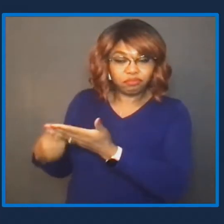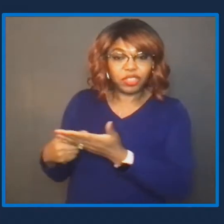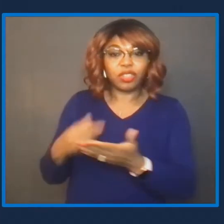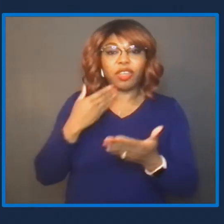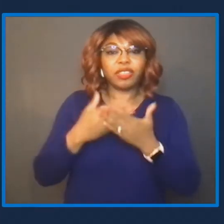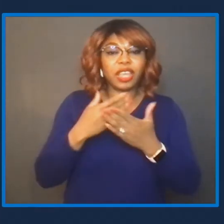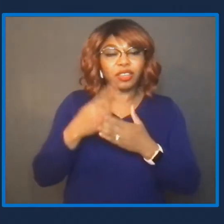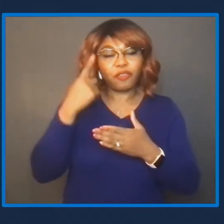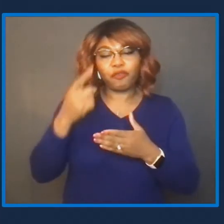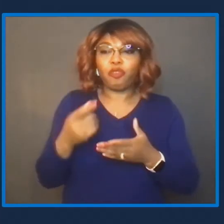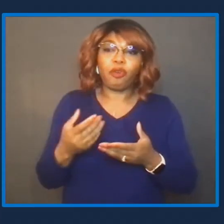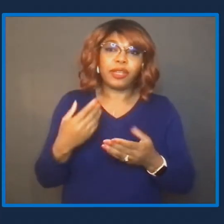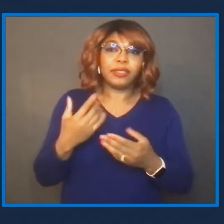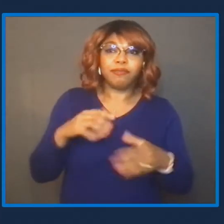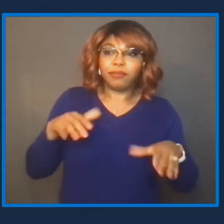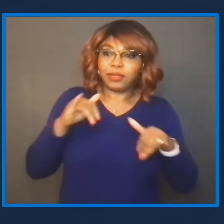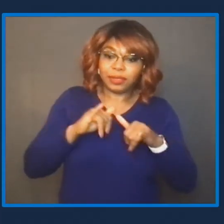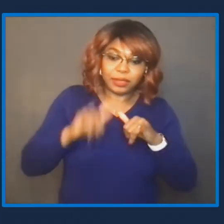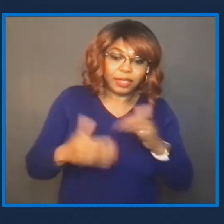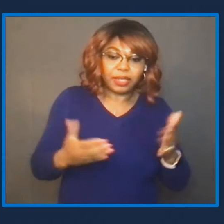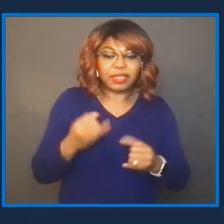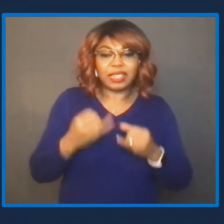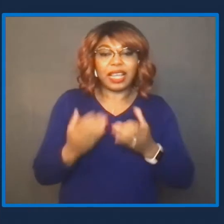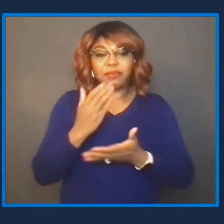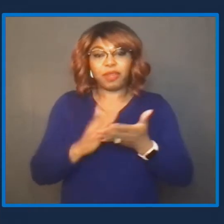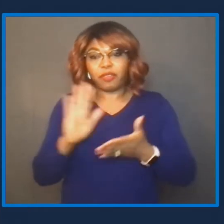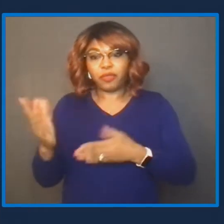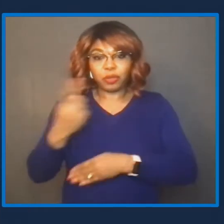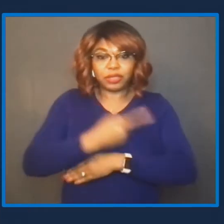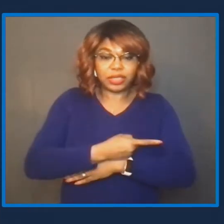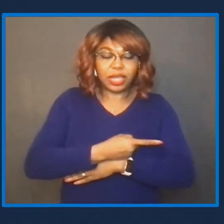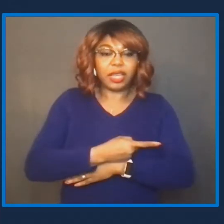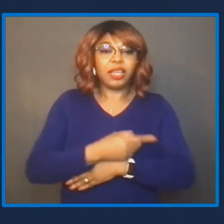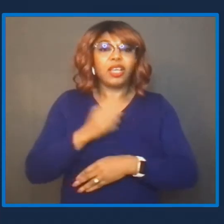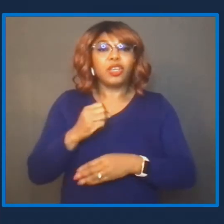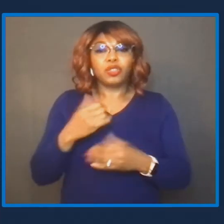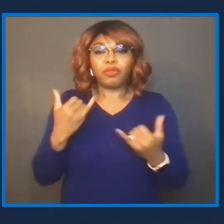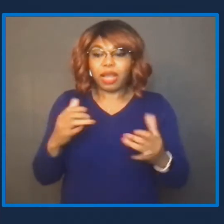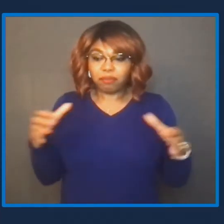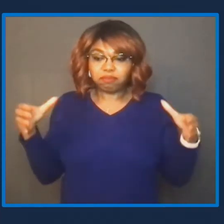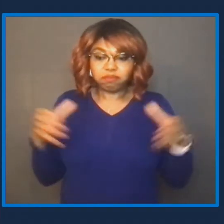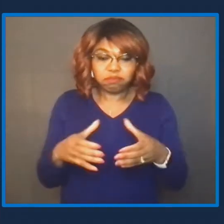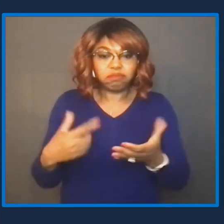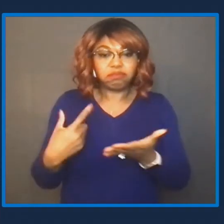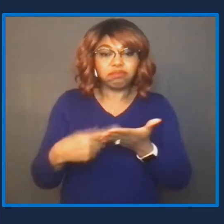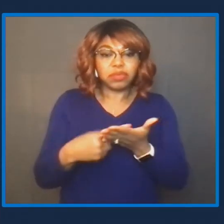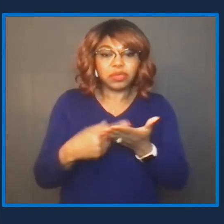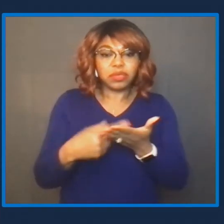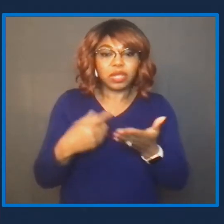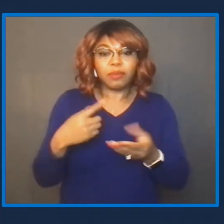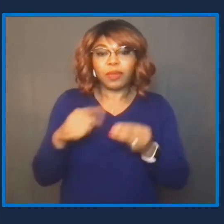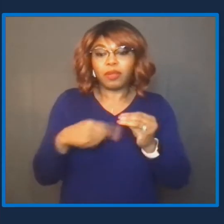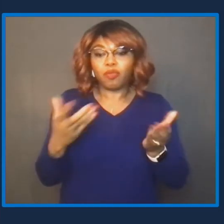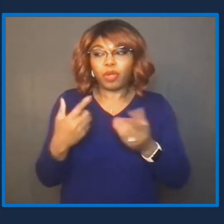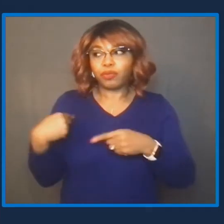This group really wants to come over and come together and talk about what we've learned, what we saw, what we heard,